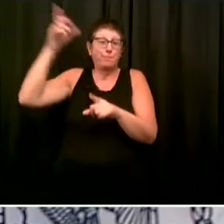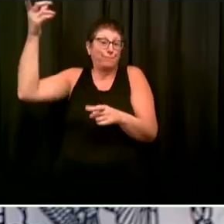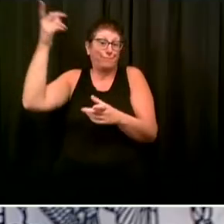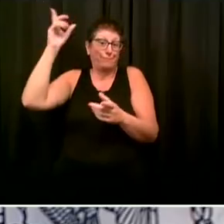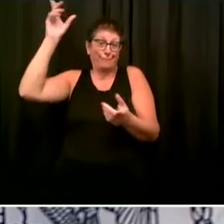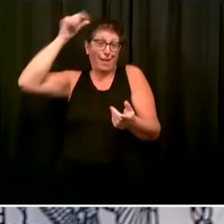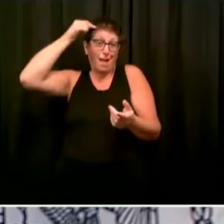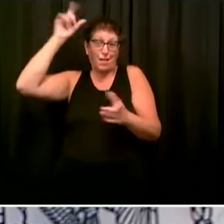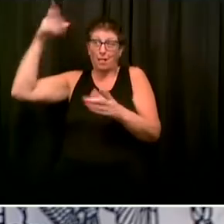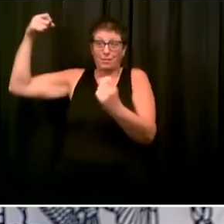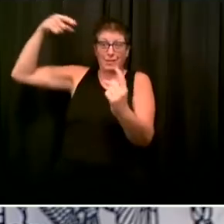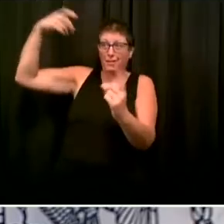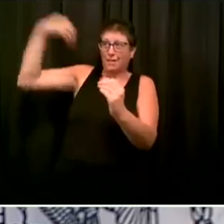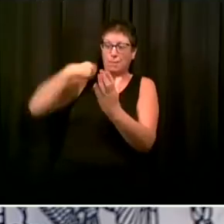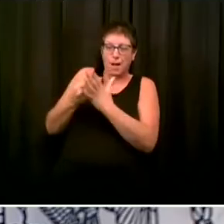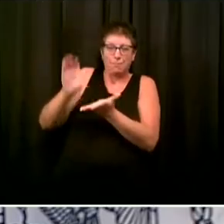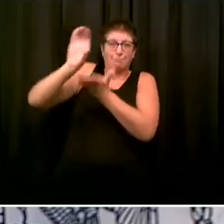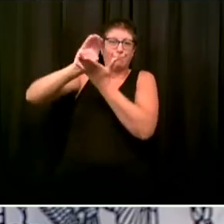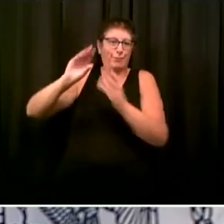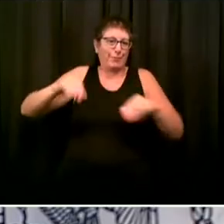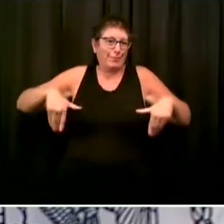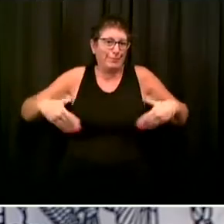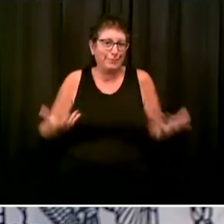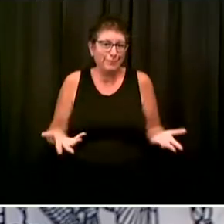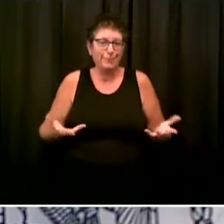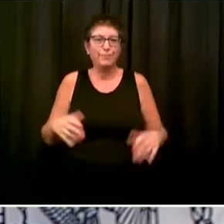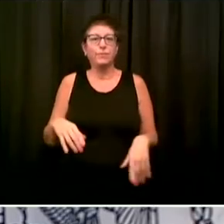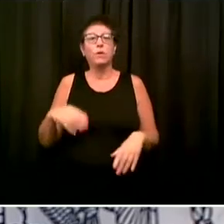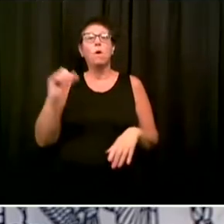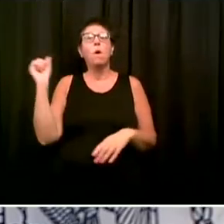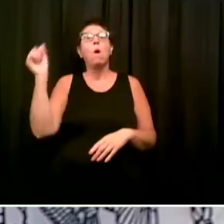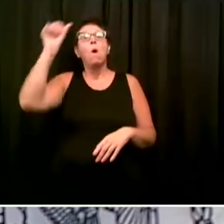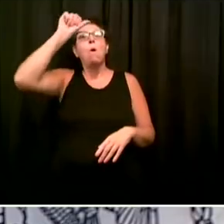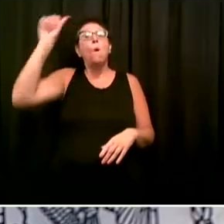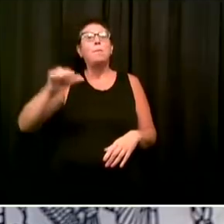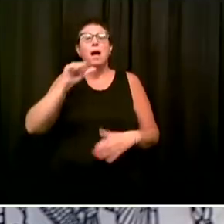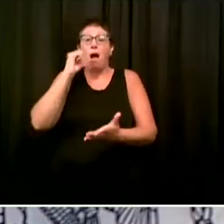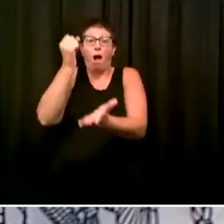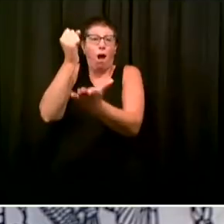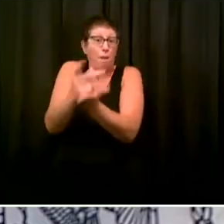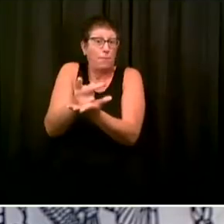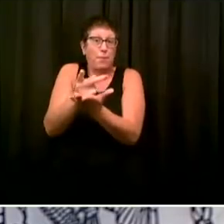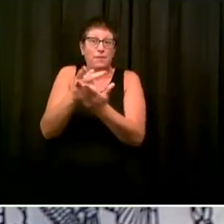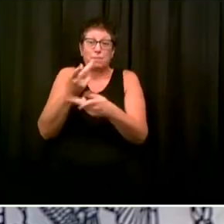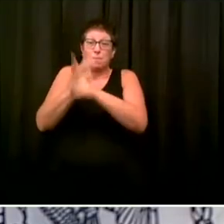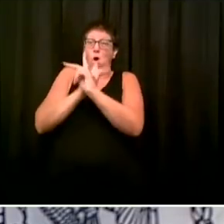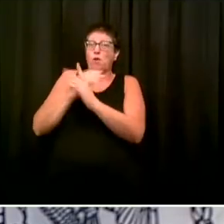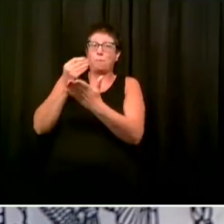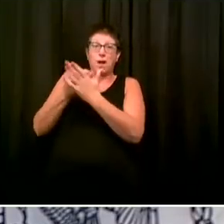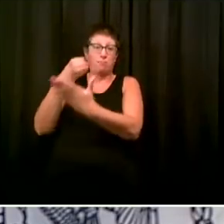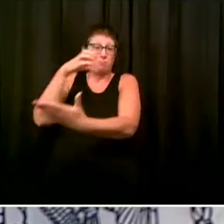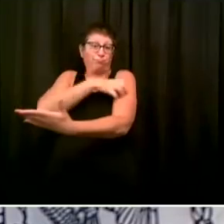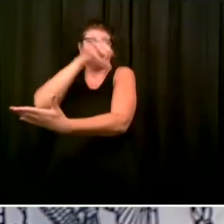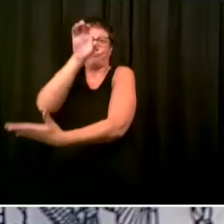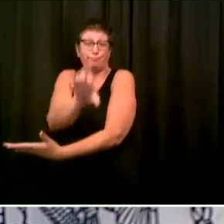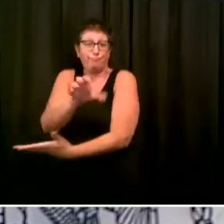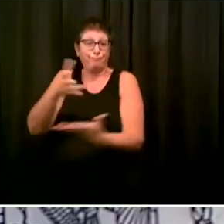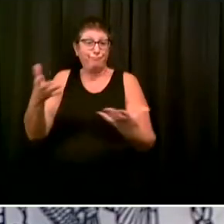THAT HAS TO BE PAID FOR, THERE IS NO STIMULUS FROM SWAHIGTNON, NO LONG-TERM